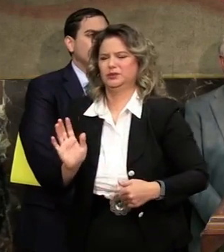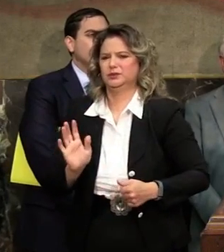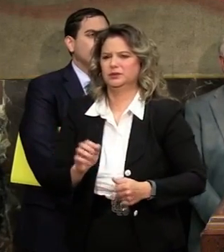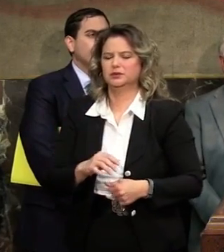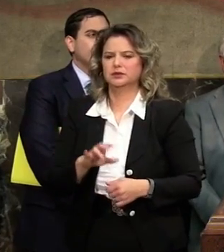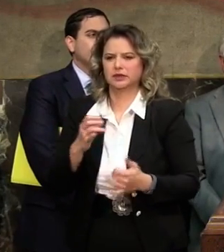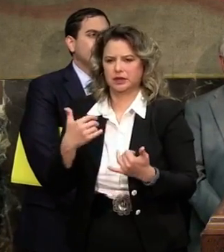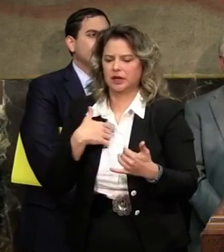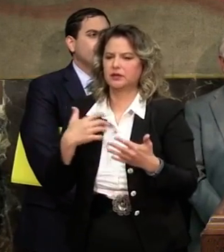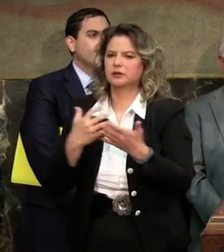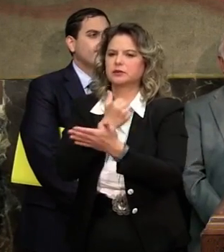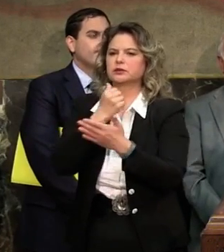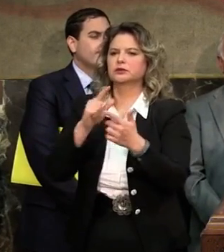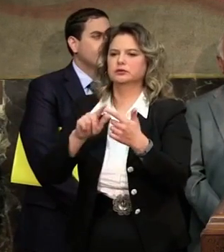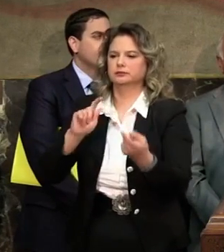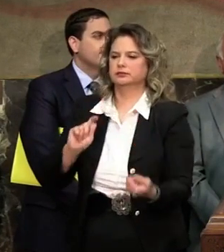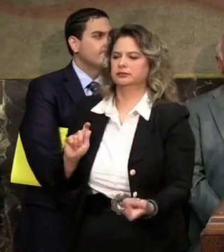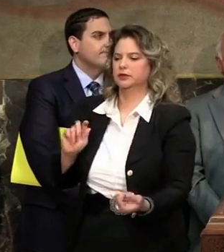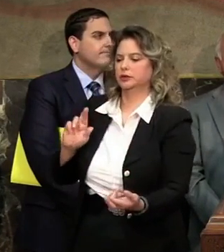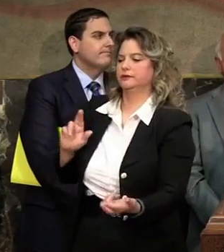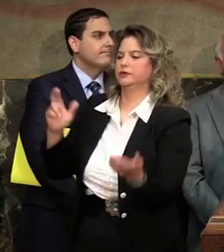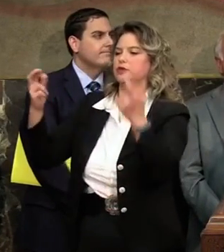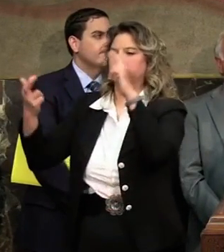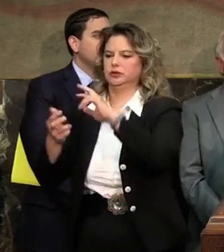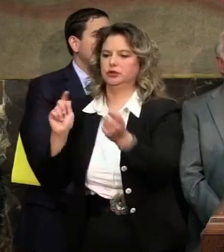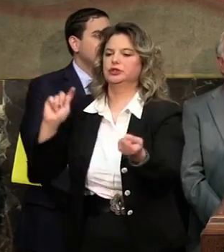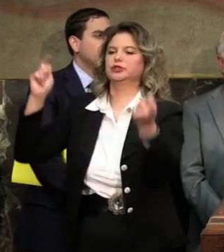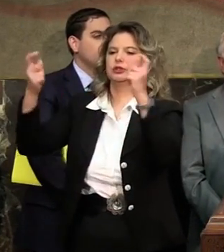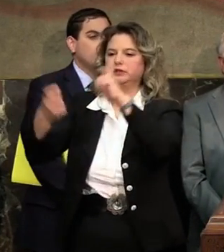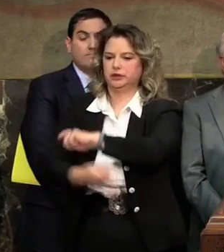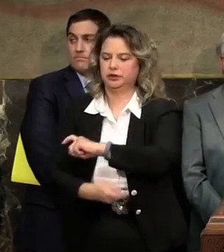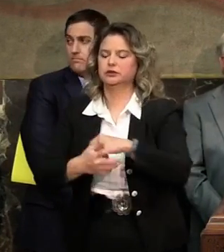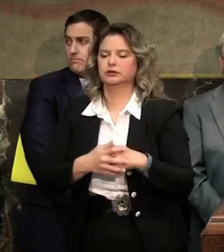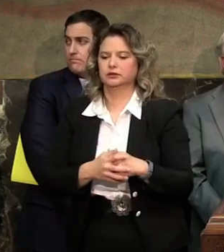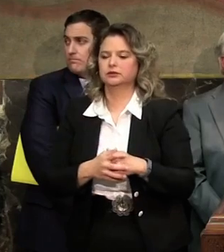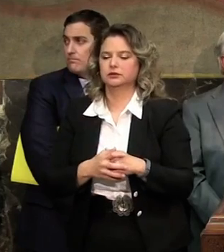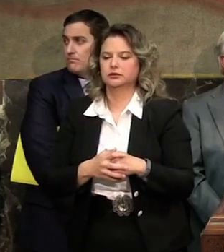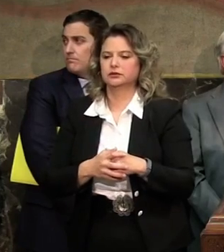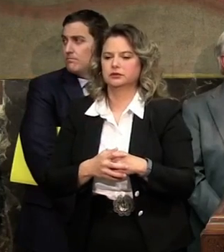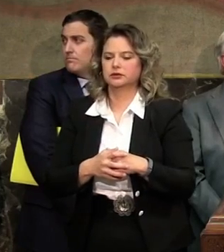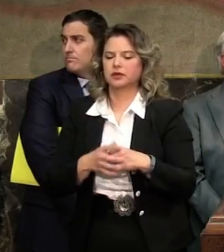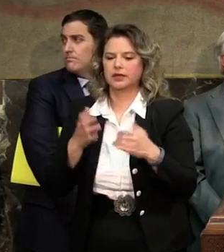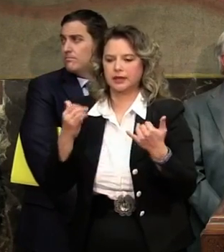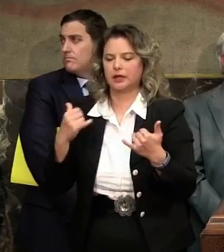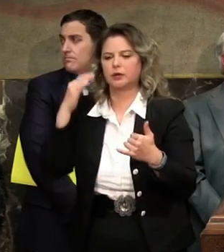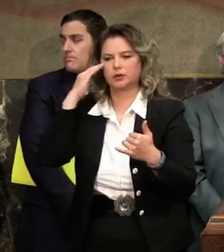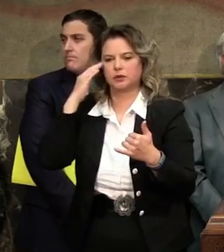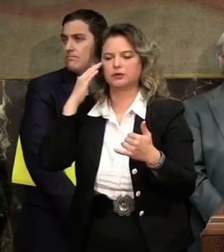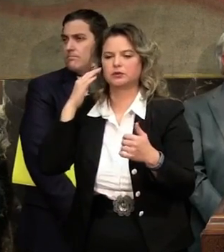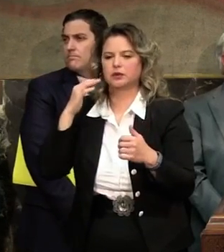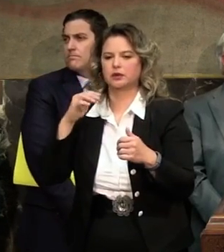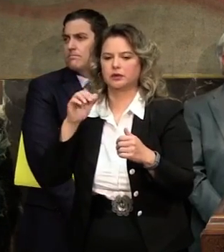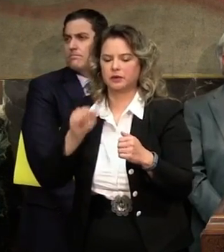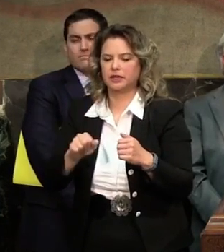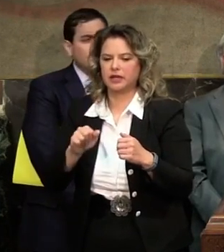opportunity to reverse that trend now we know that we can smartly assess people